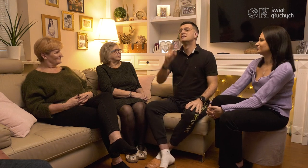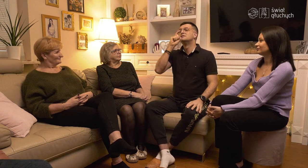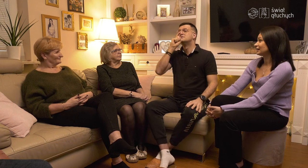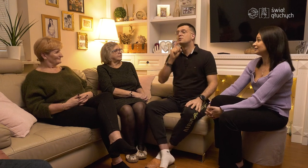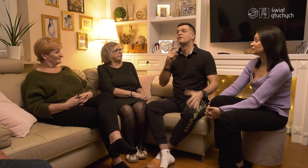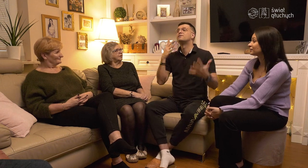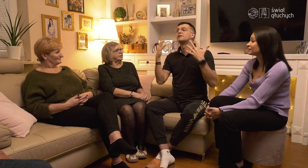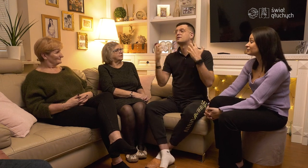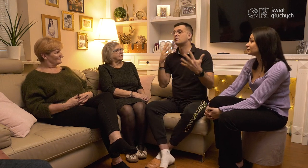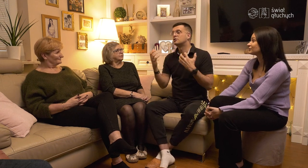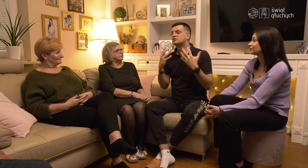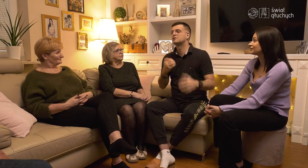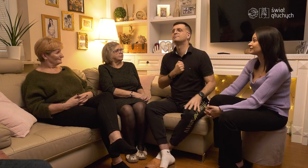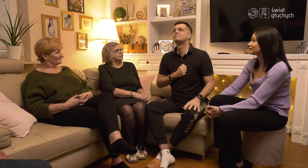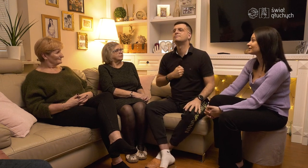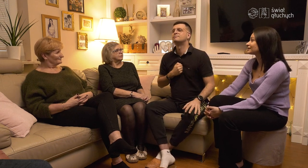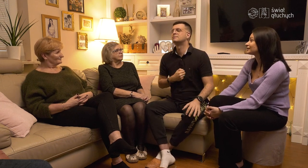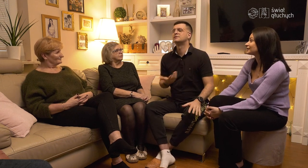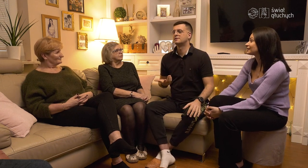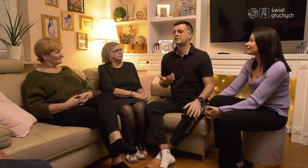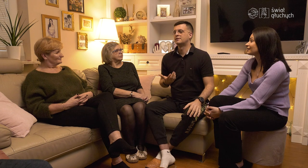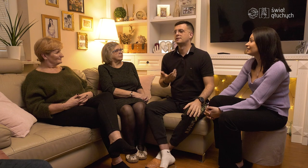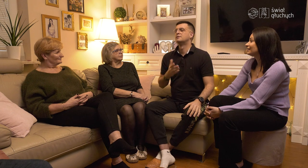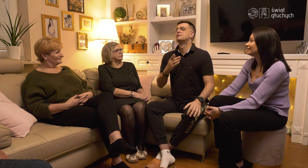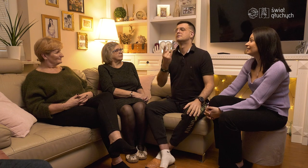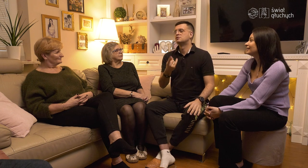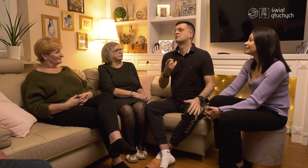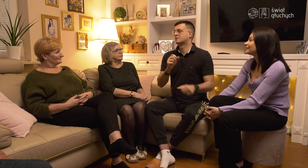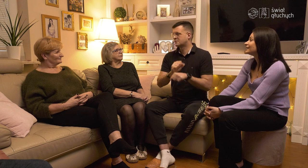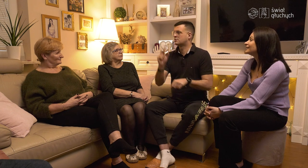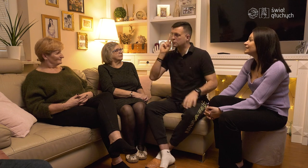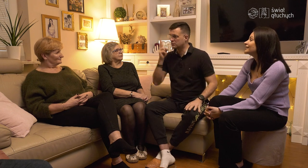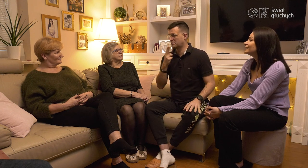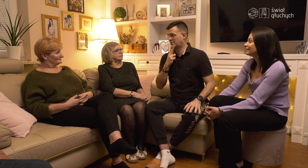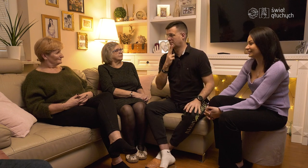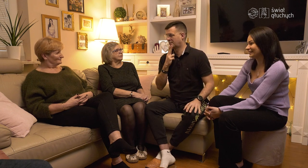The bad news, very sad, that the baby is deaf.